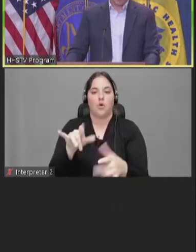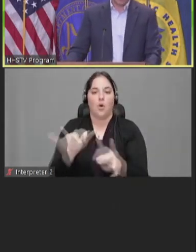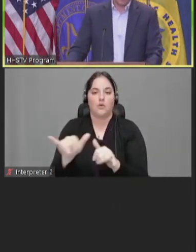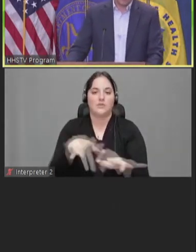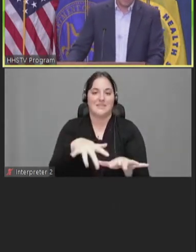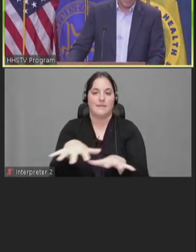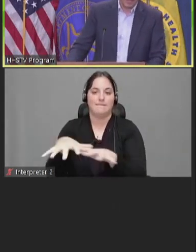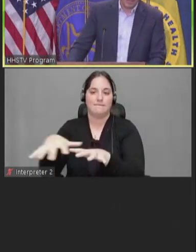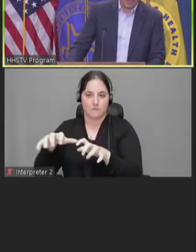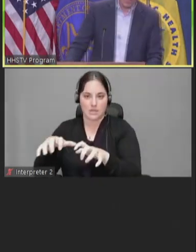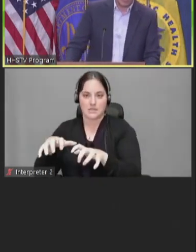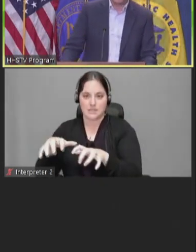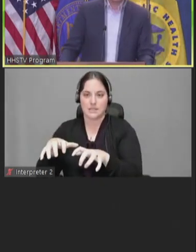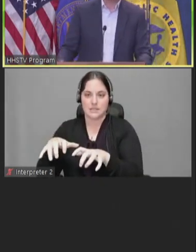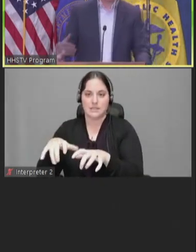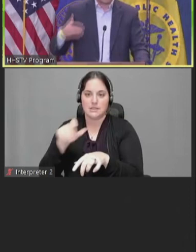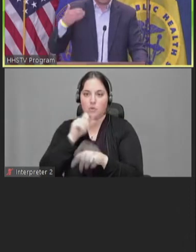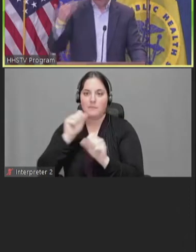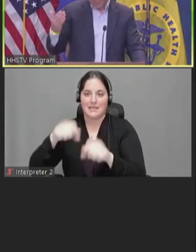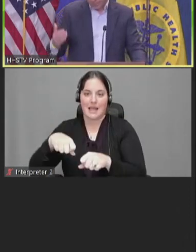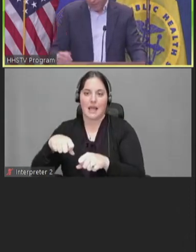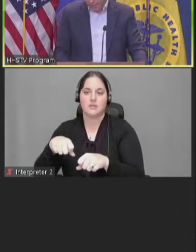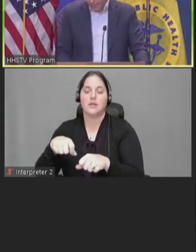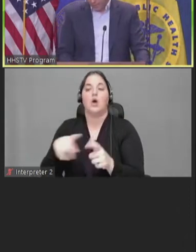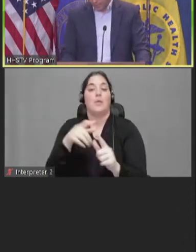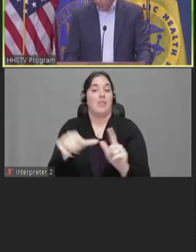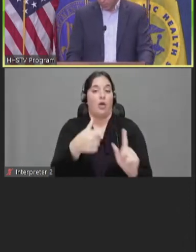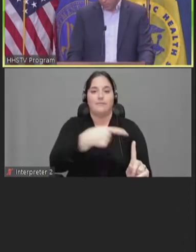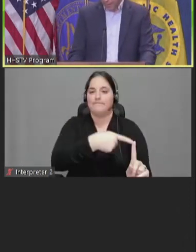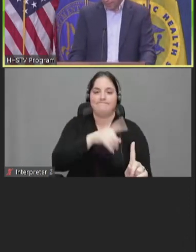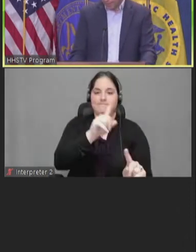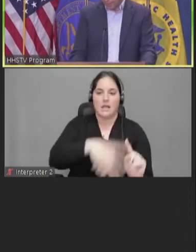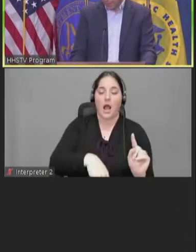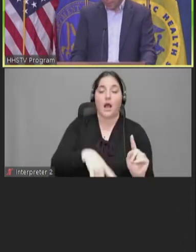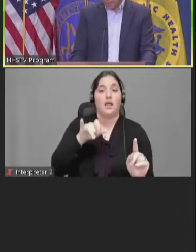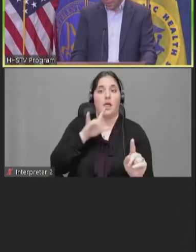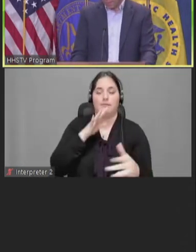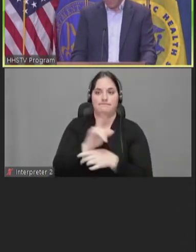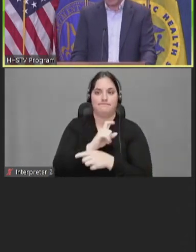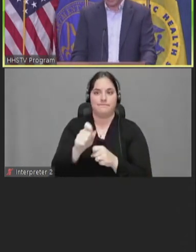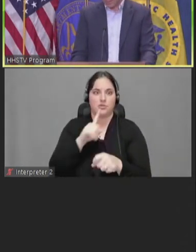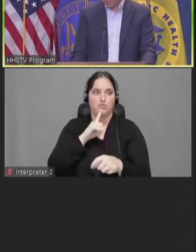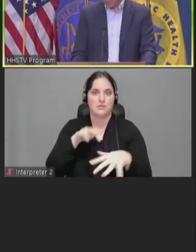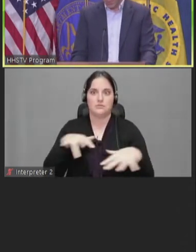and that results in many wasted vaccines worldwide when they're accidentally frozen.